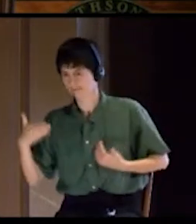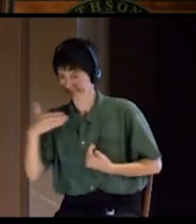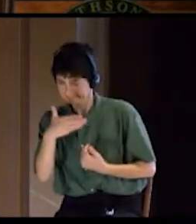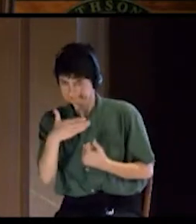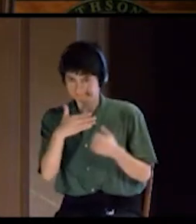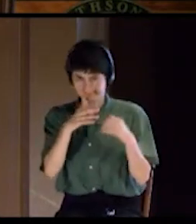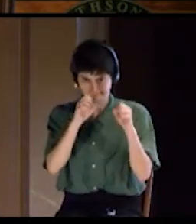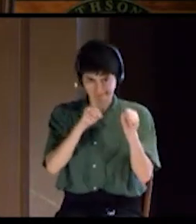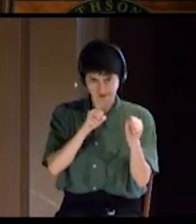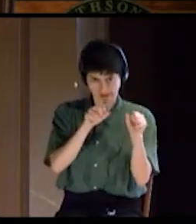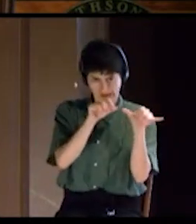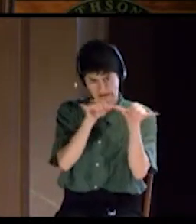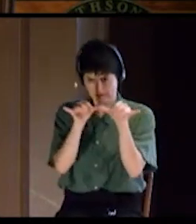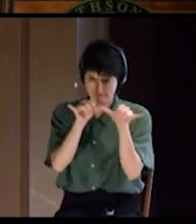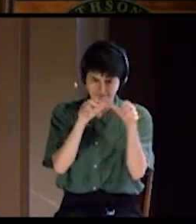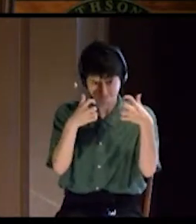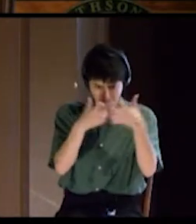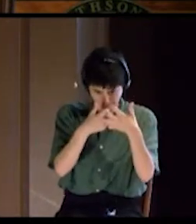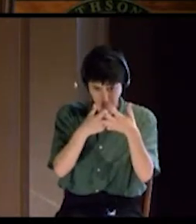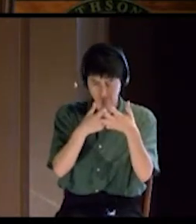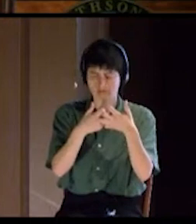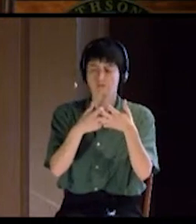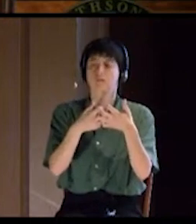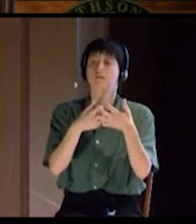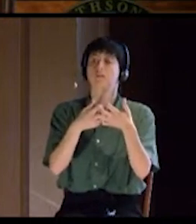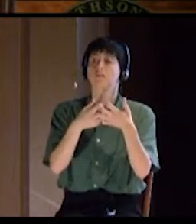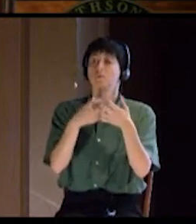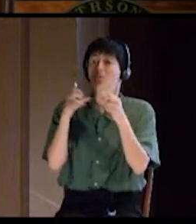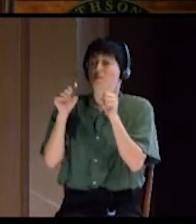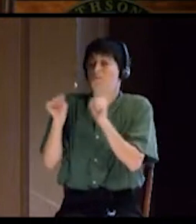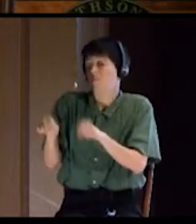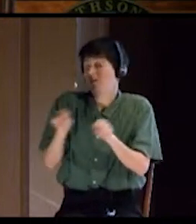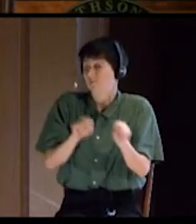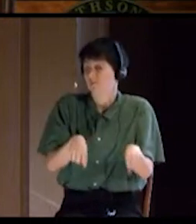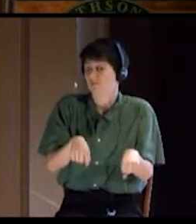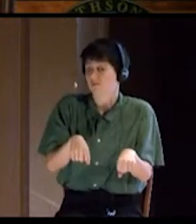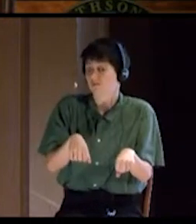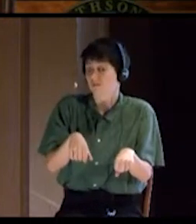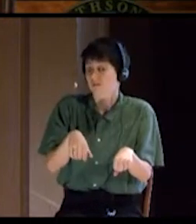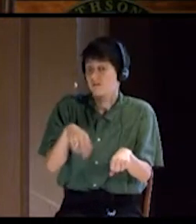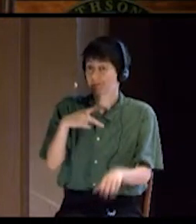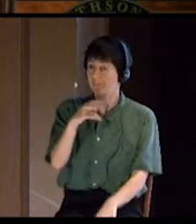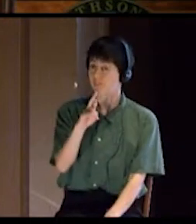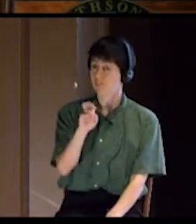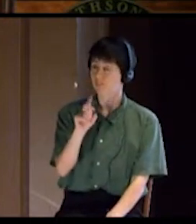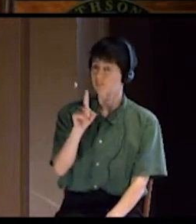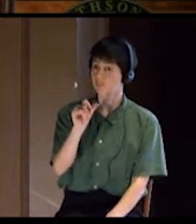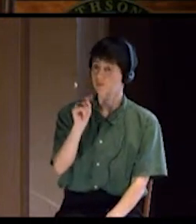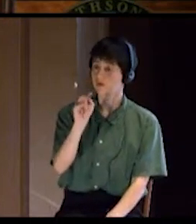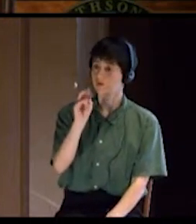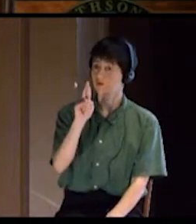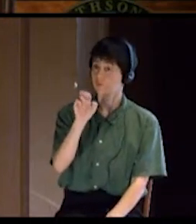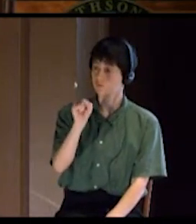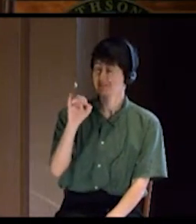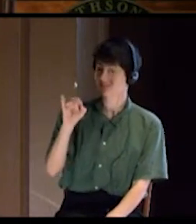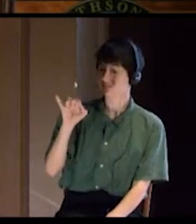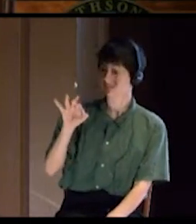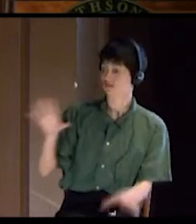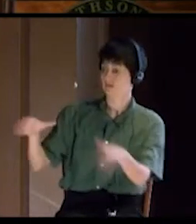And so possibly predators respond to changing prey as well. So first thing is that the shark persisted through a lot